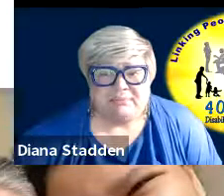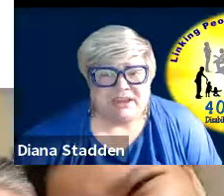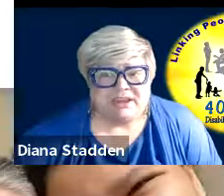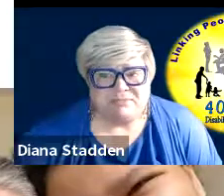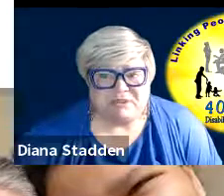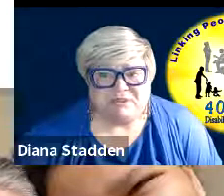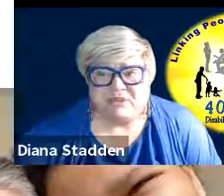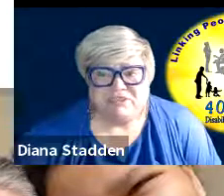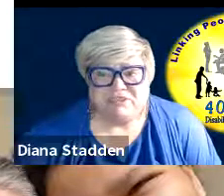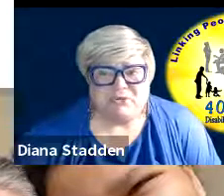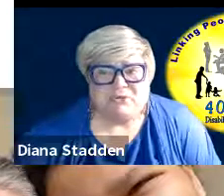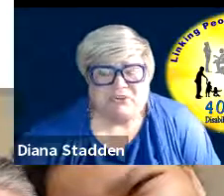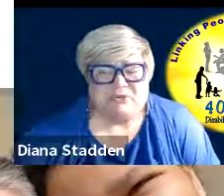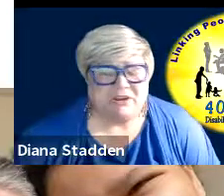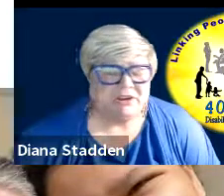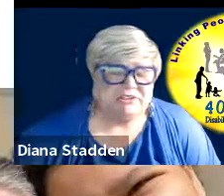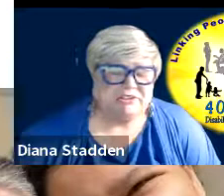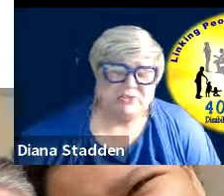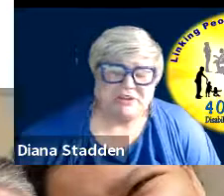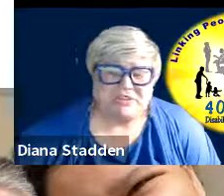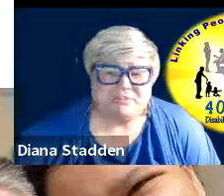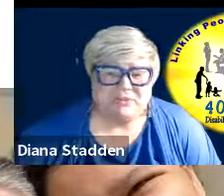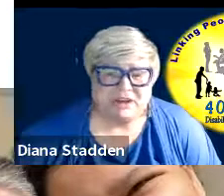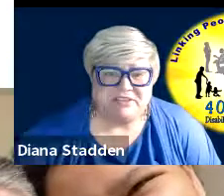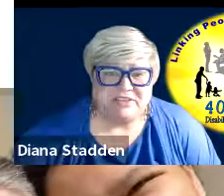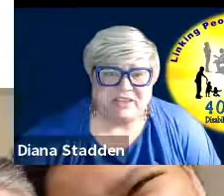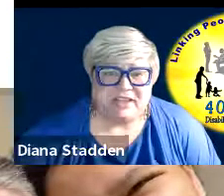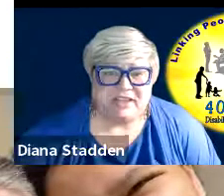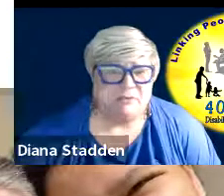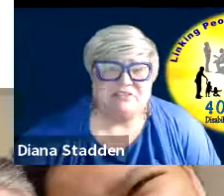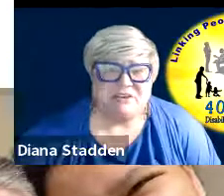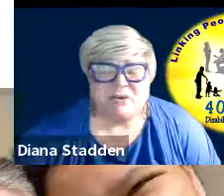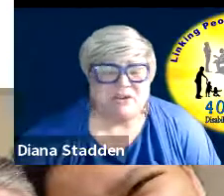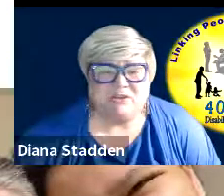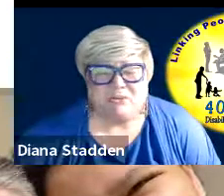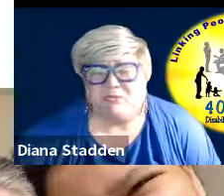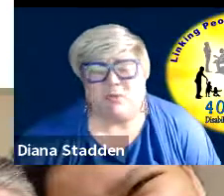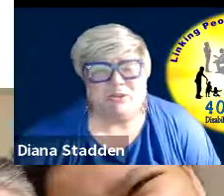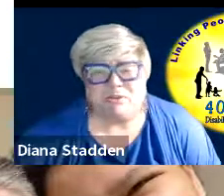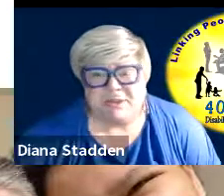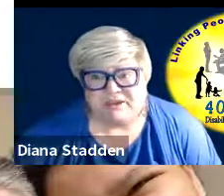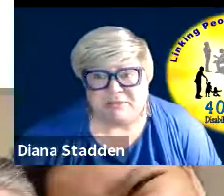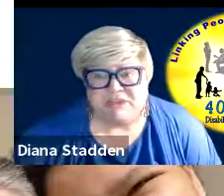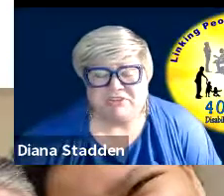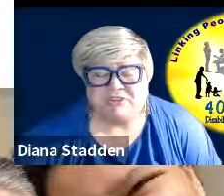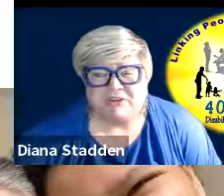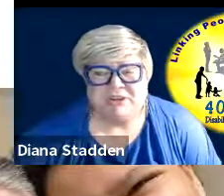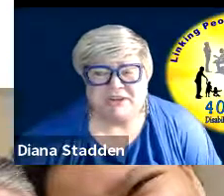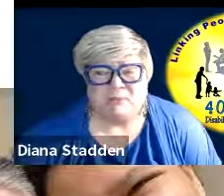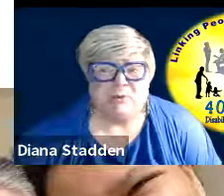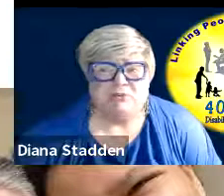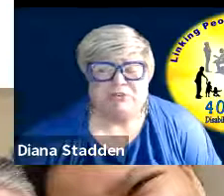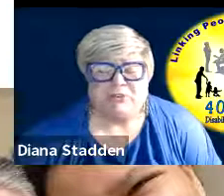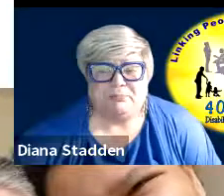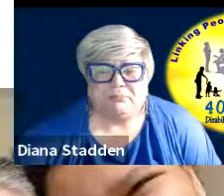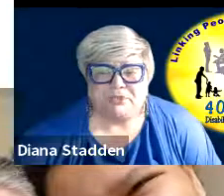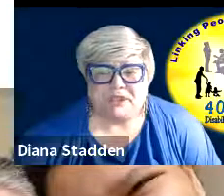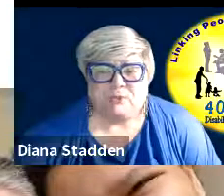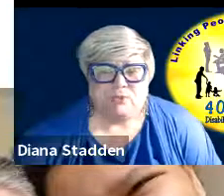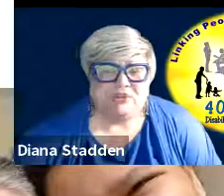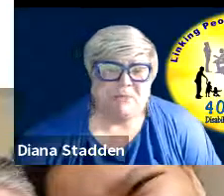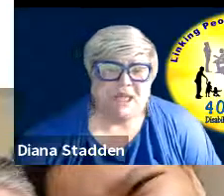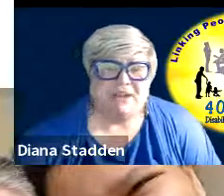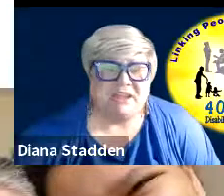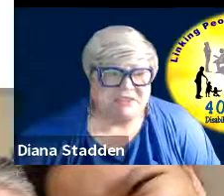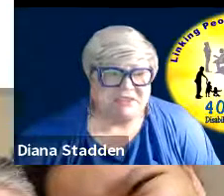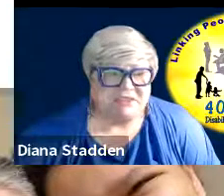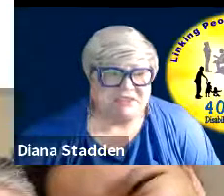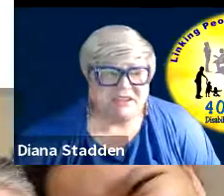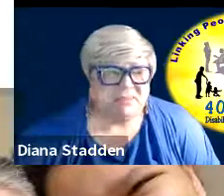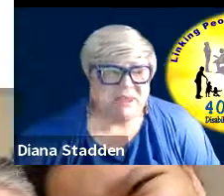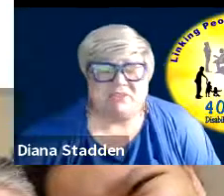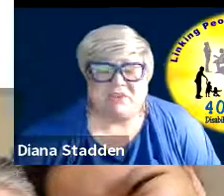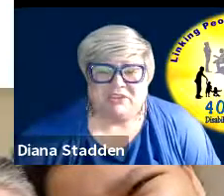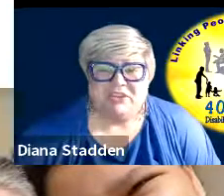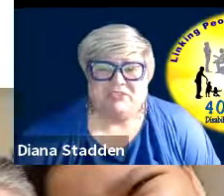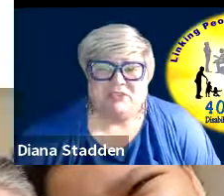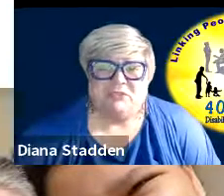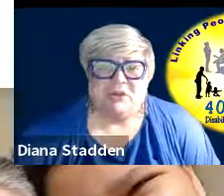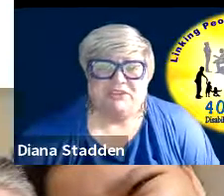Diana Stadden: And it especially is true for children and adults with disabilities, it was even critical before the pandemic started and now more so Rochelle madigan is going to expand on this issue for us.